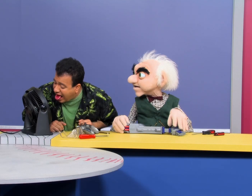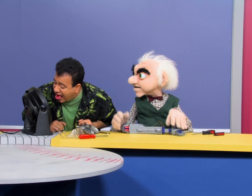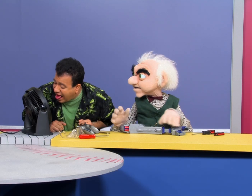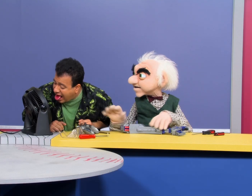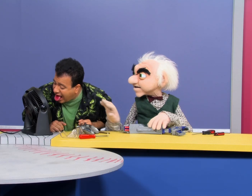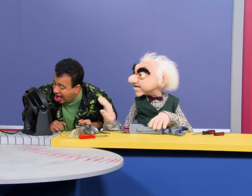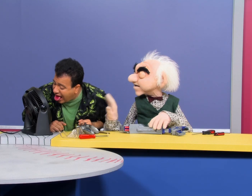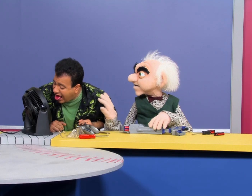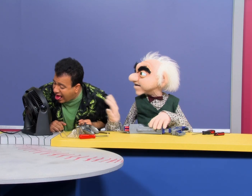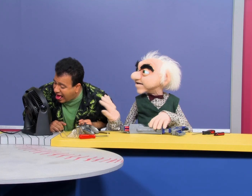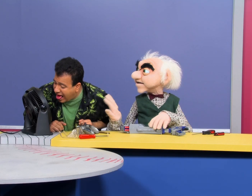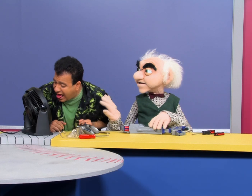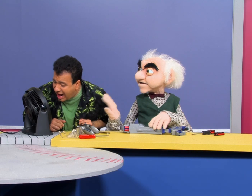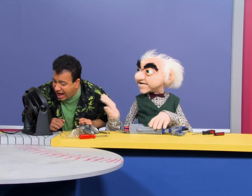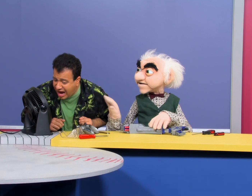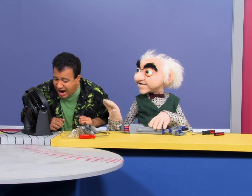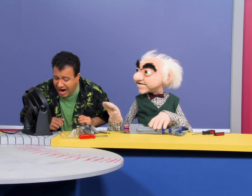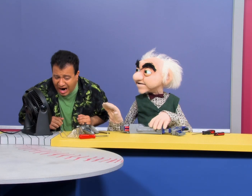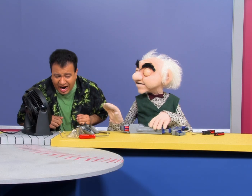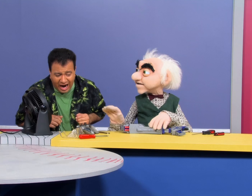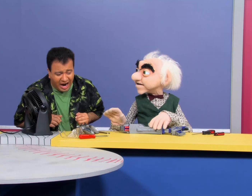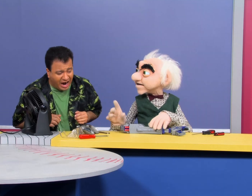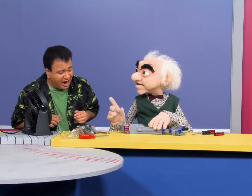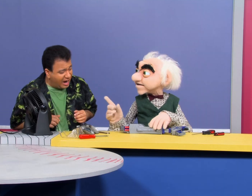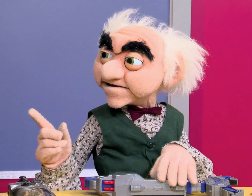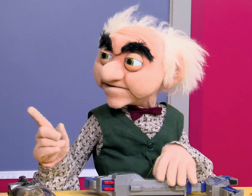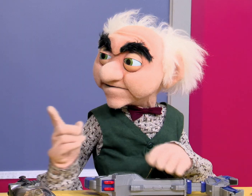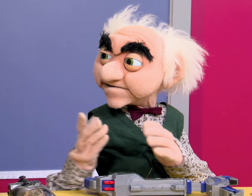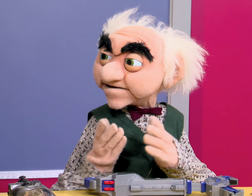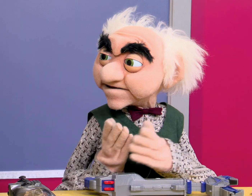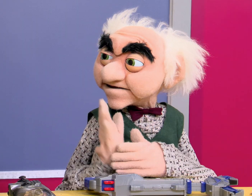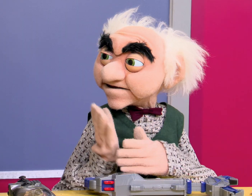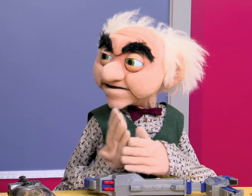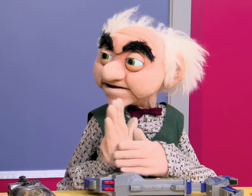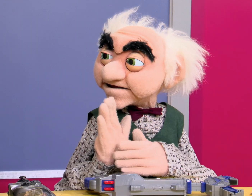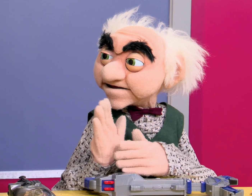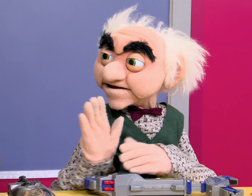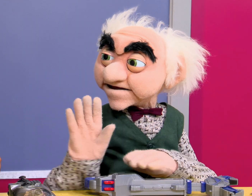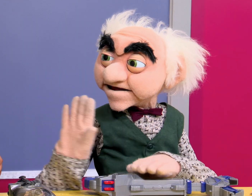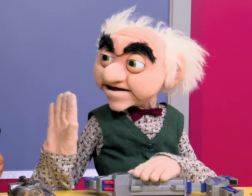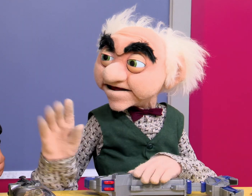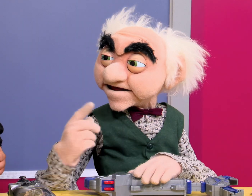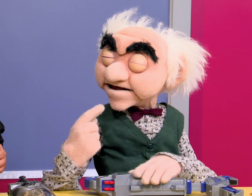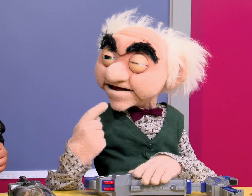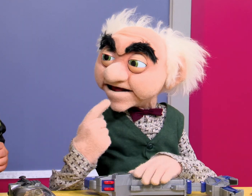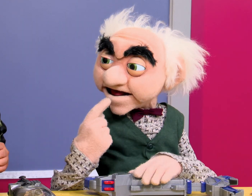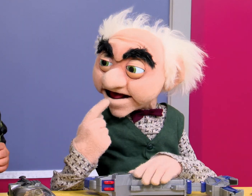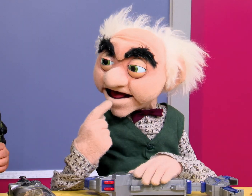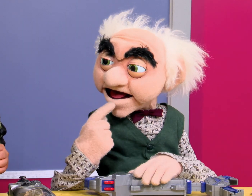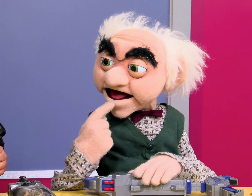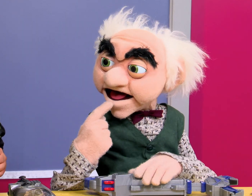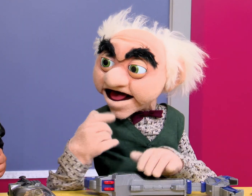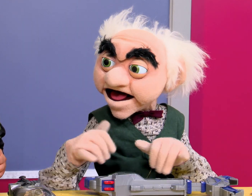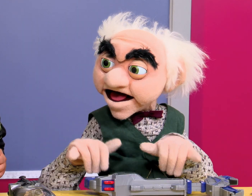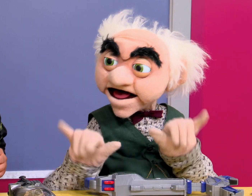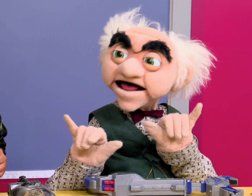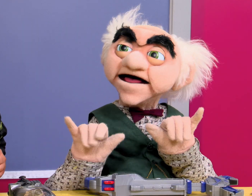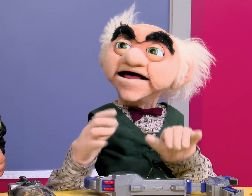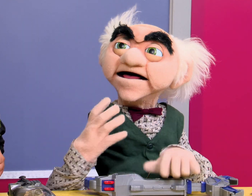[PANTING] ARE YOU ALL RIGHT?